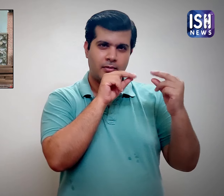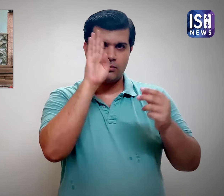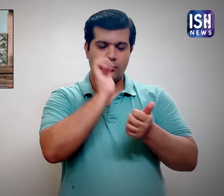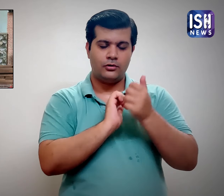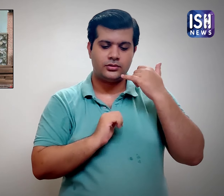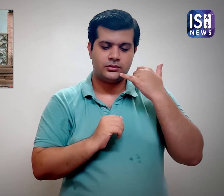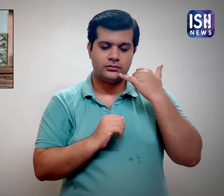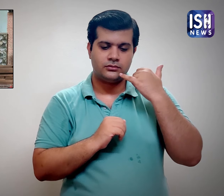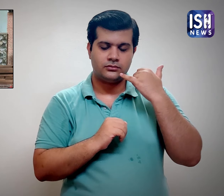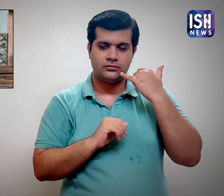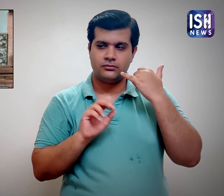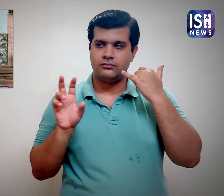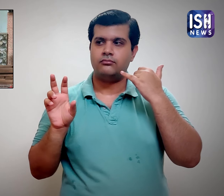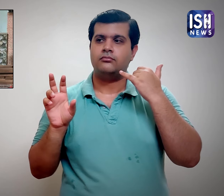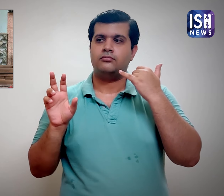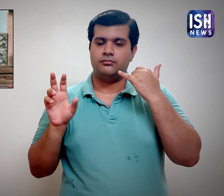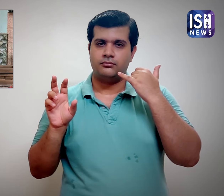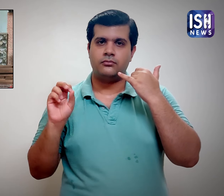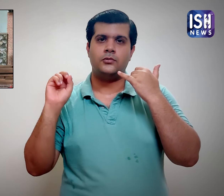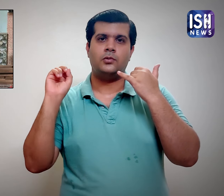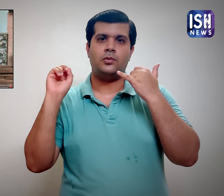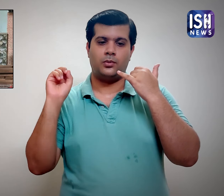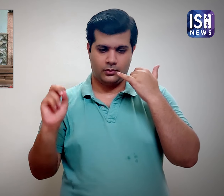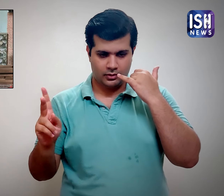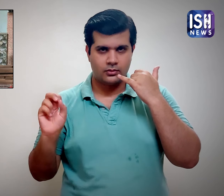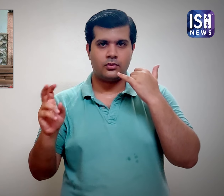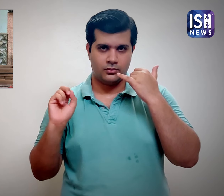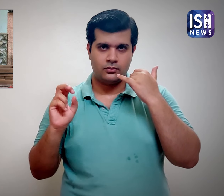Eventually the police agreed.